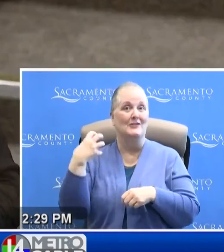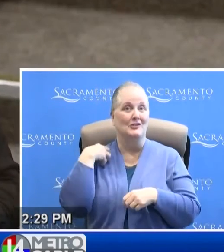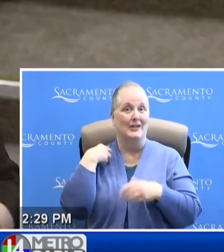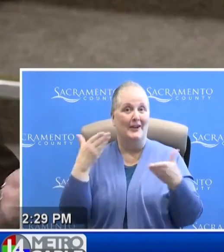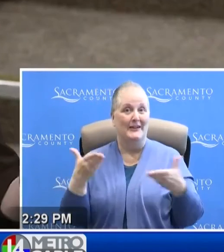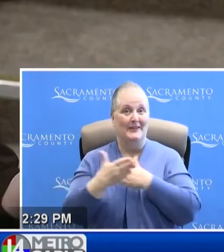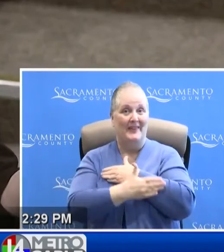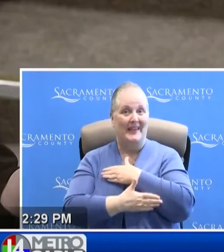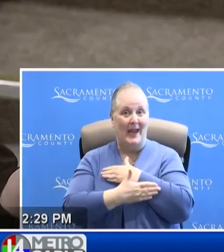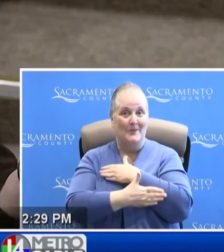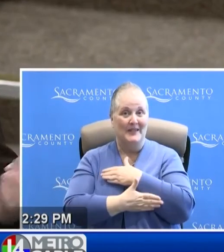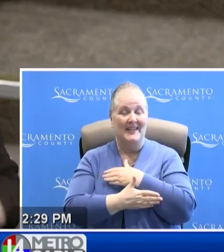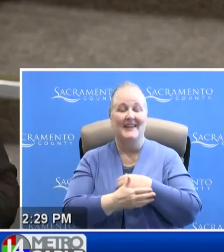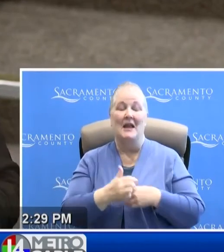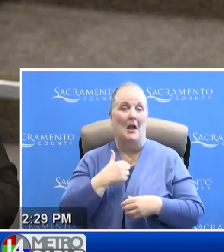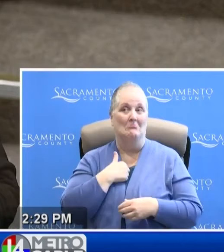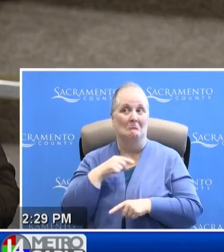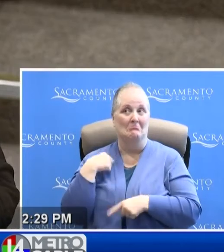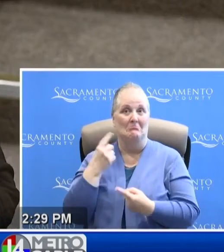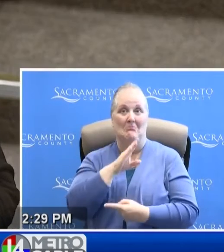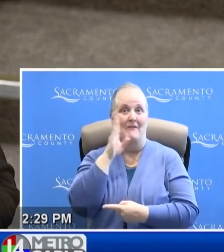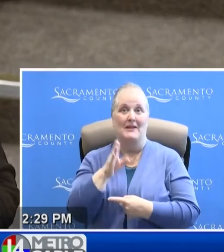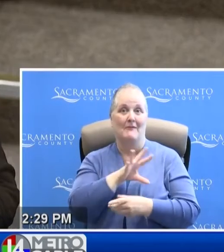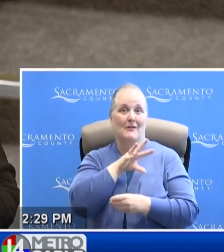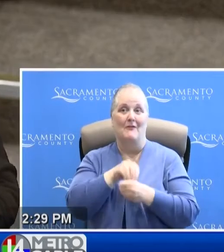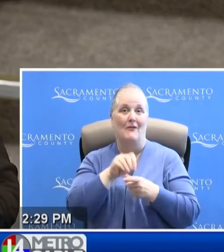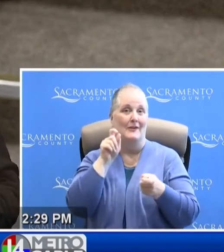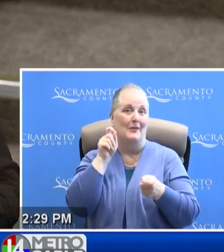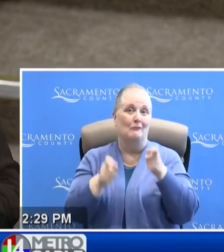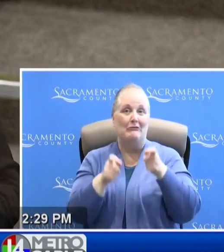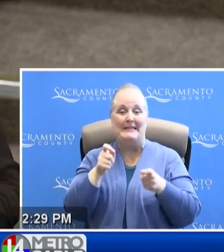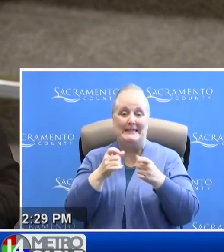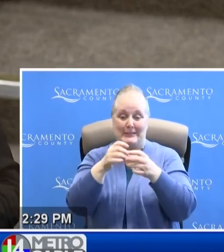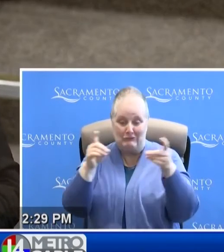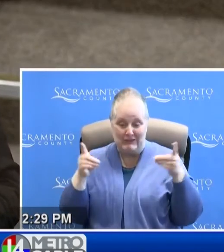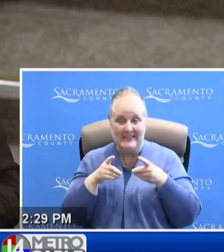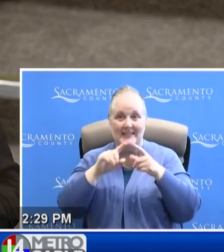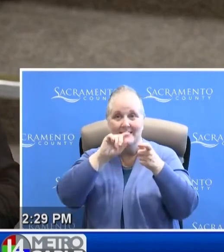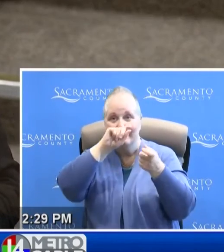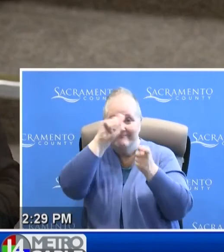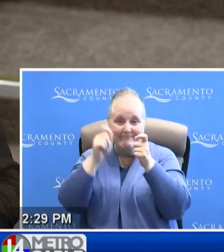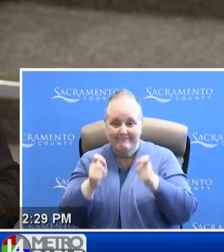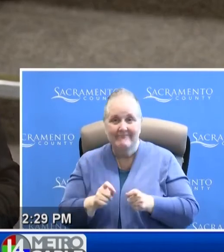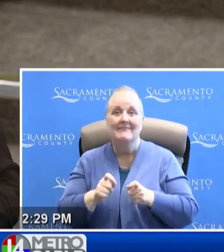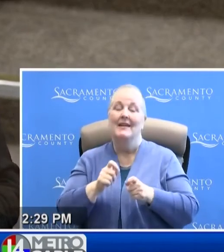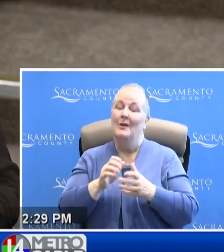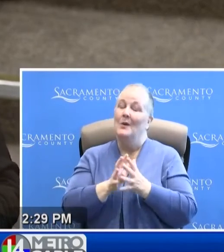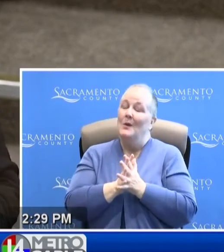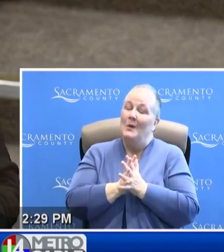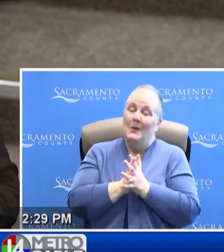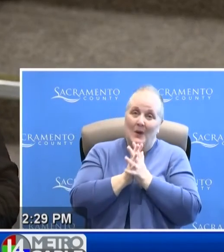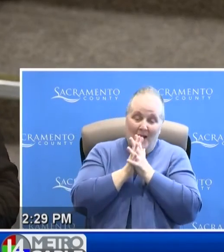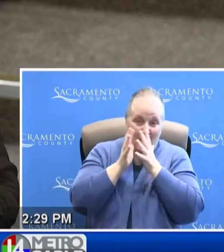and I've never been through the redistricting. And it was a lot and what you pulled together.